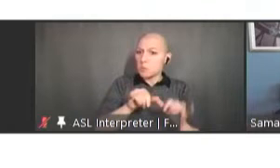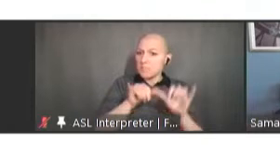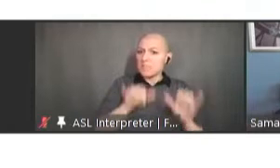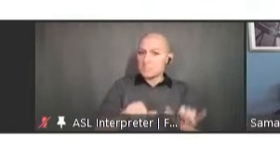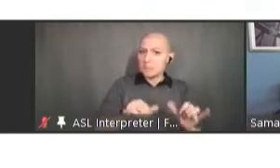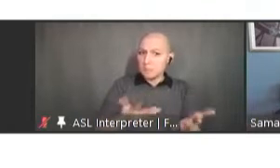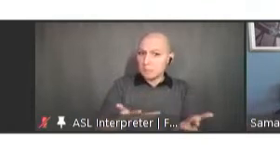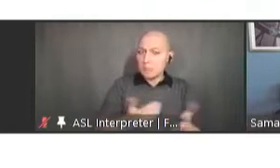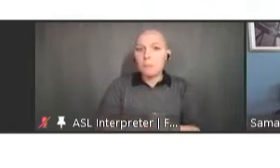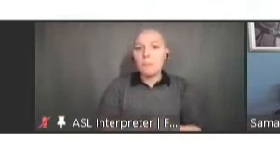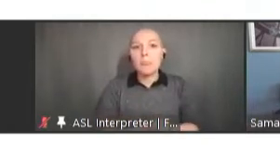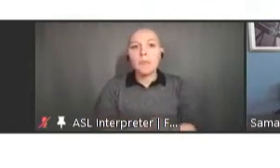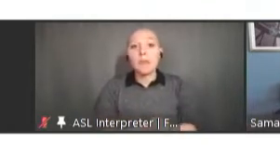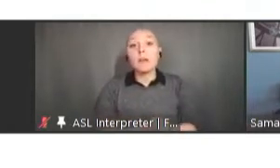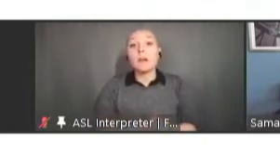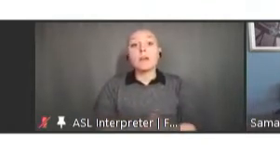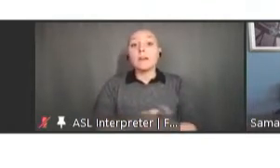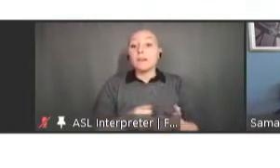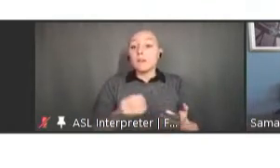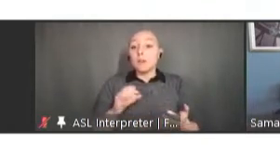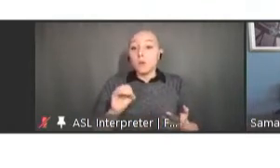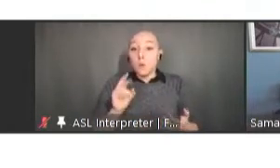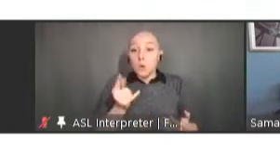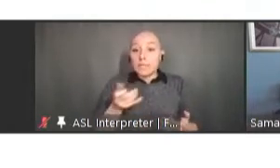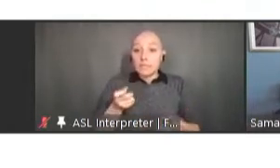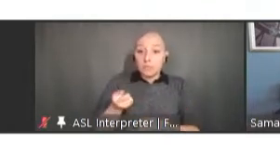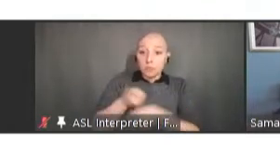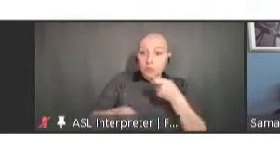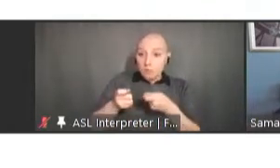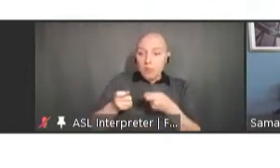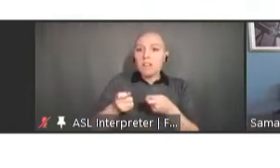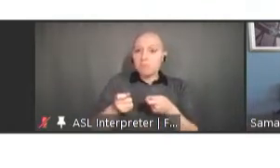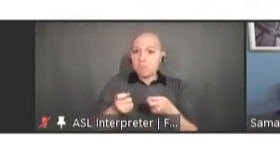Transplant recipients receive immunosuppressive therapy that severely compromises their adaptive